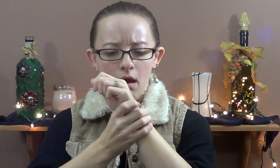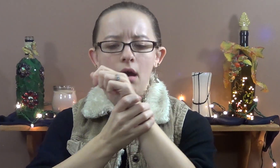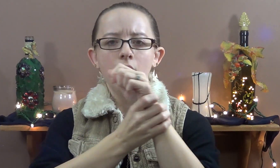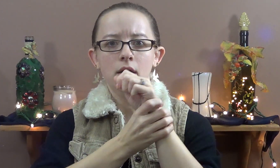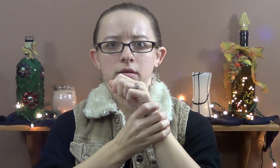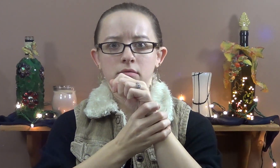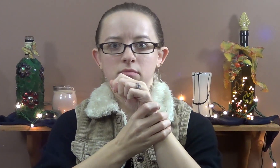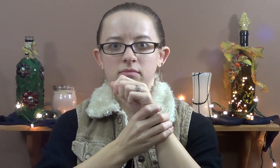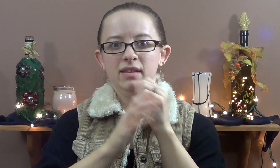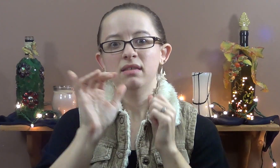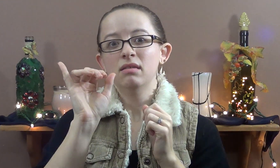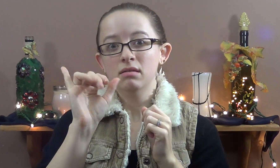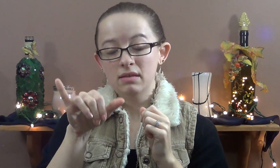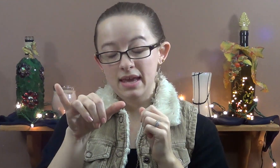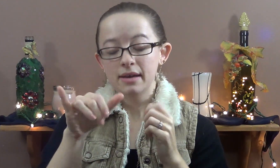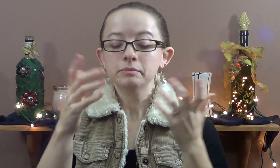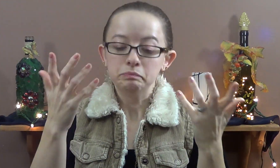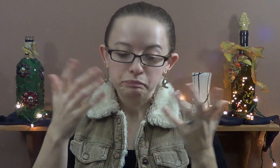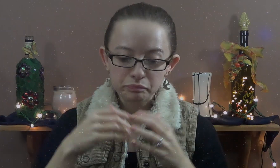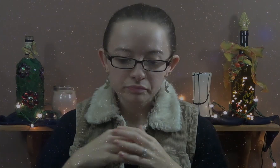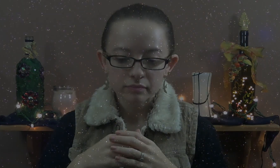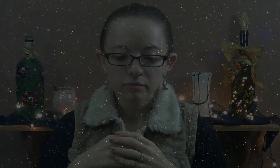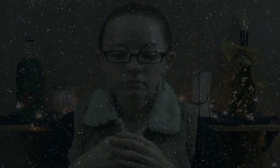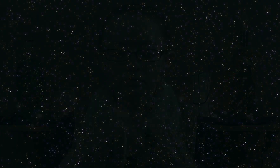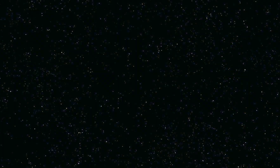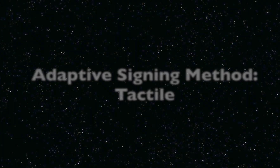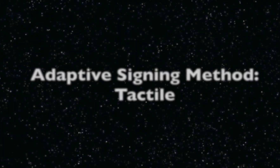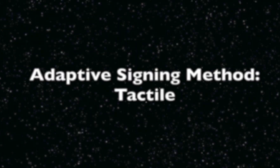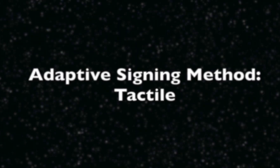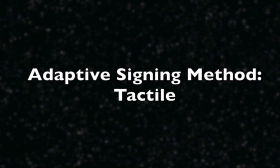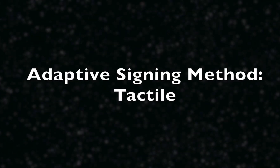with their eyes a little bit easier because they have their hands to help out.